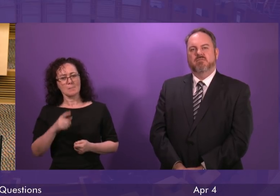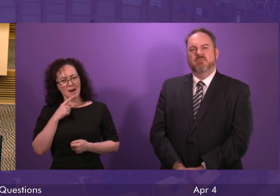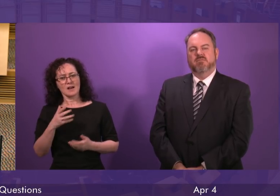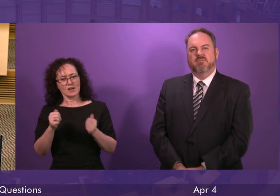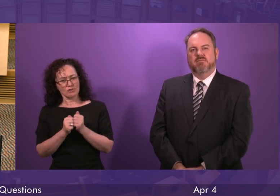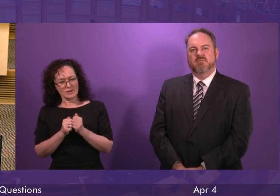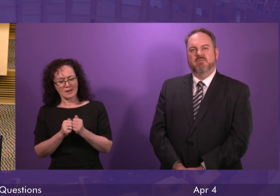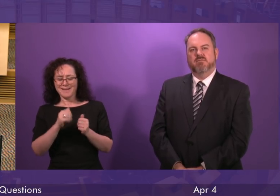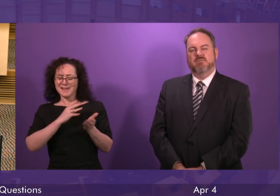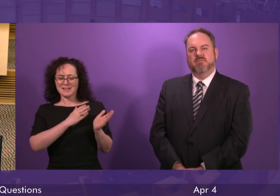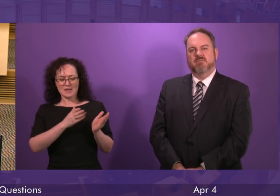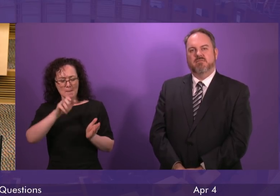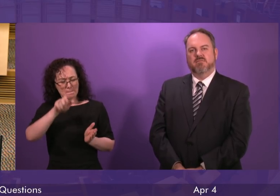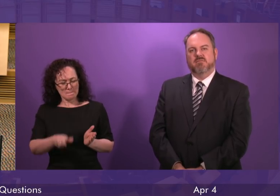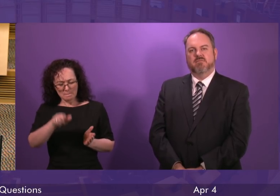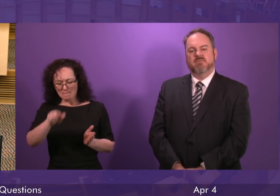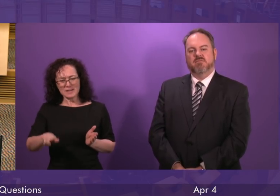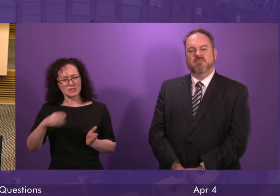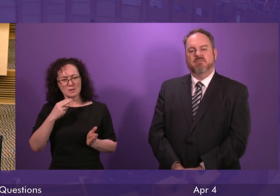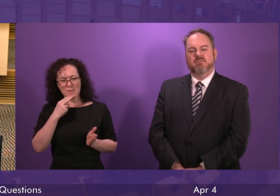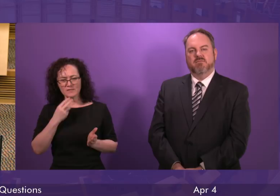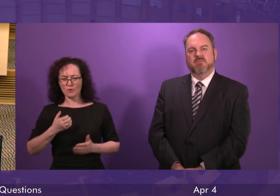that passengers can rely on and can feel safe and comfortable using.